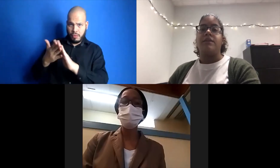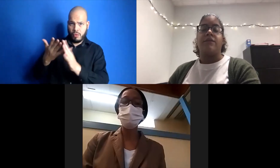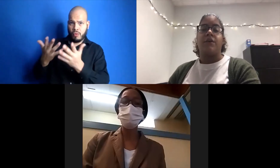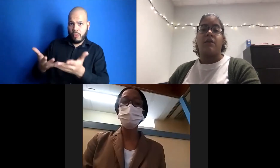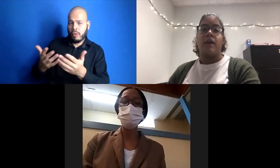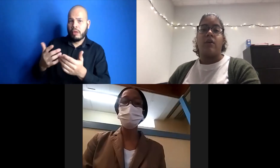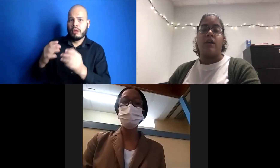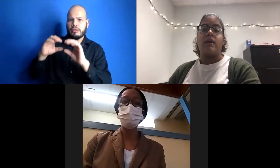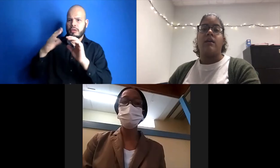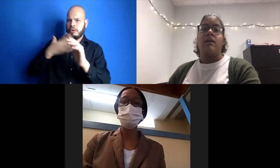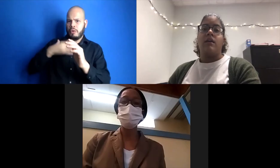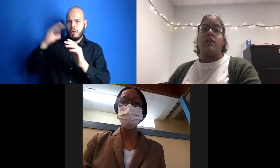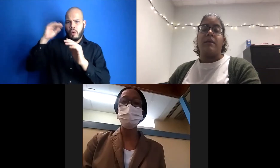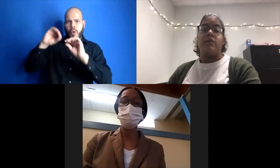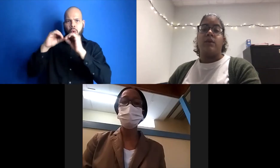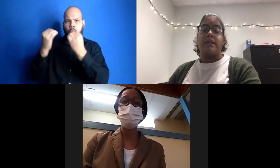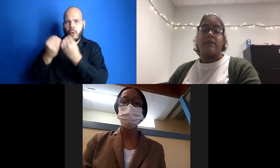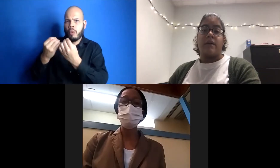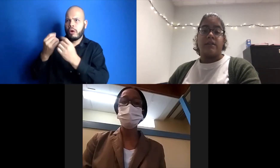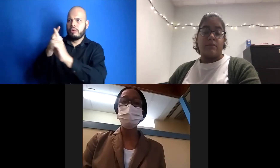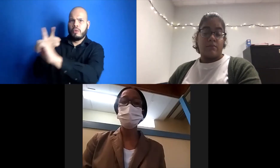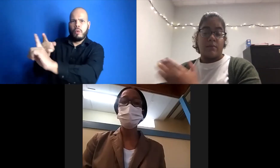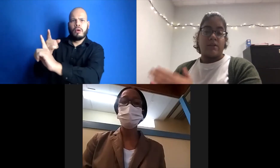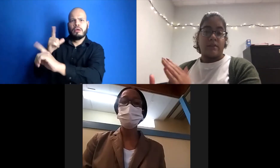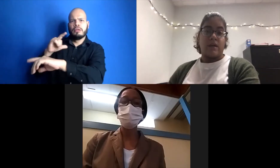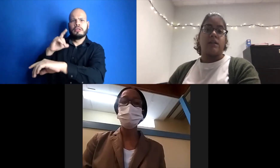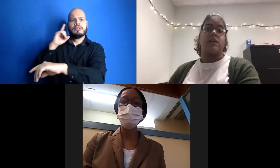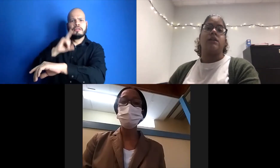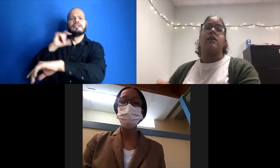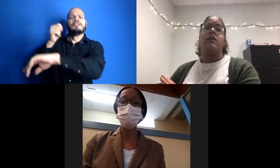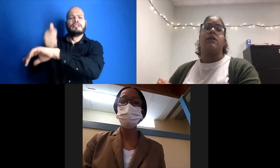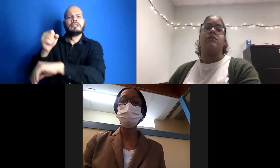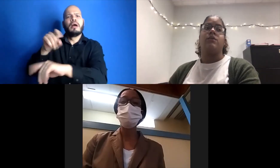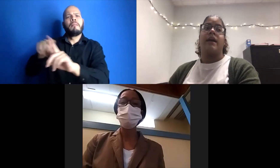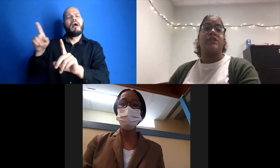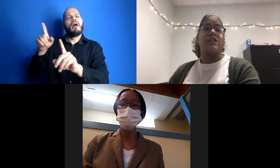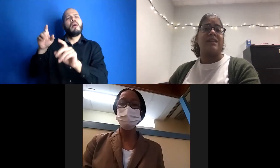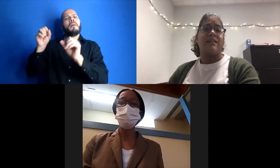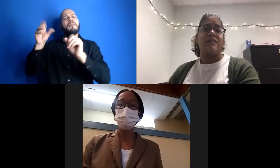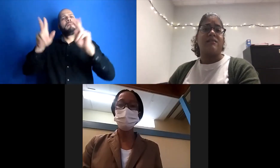and hard of hearing people who identify as a person of color who I actually attended like